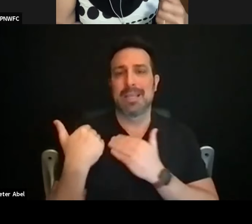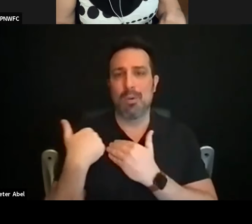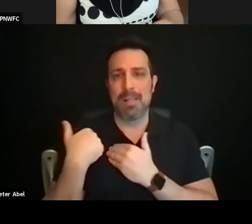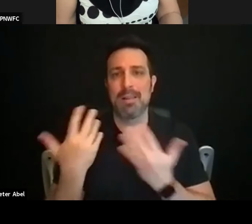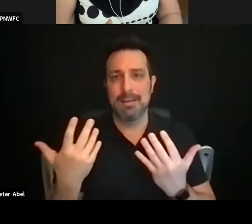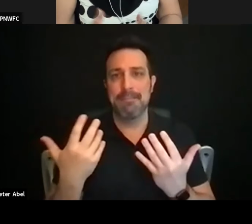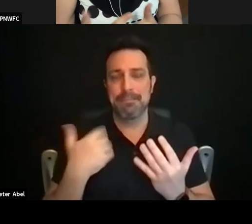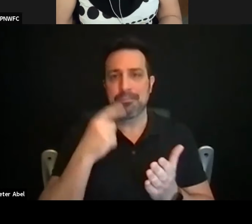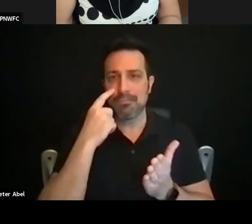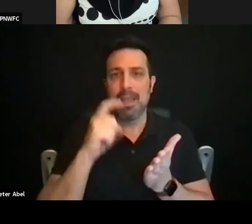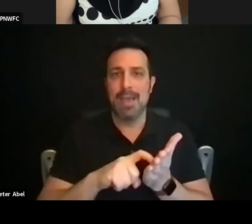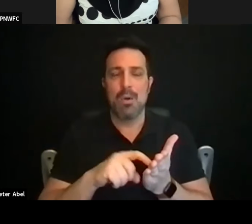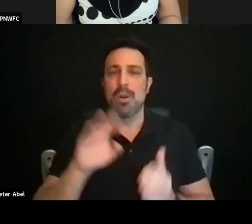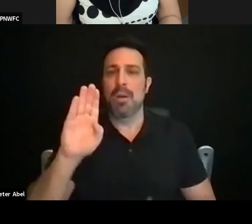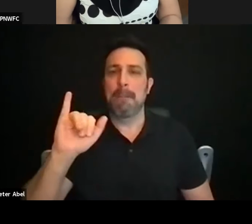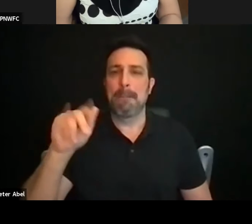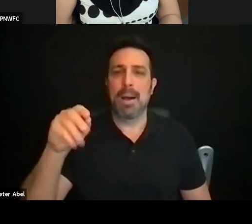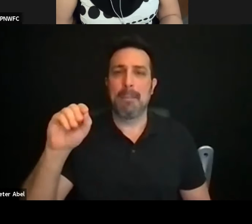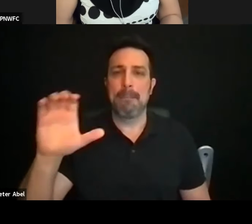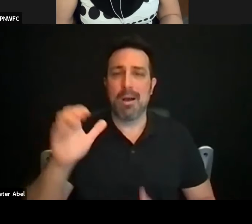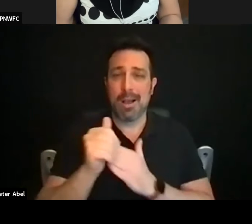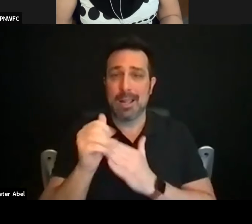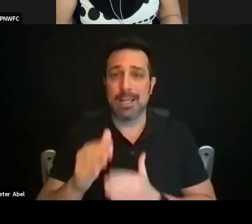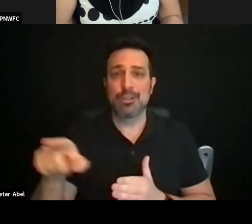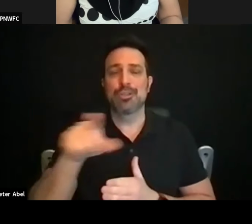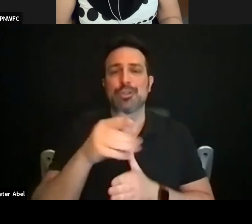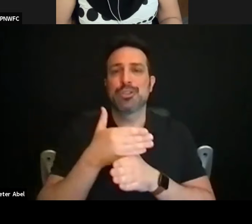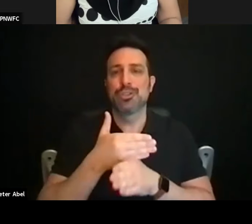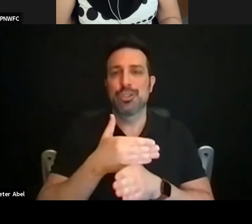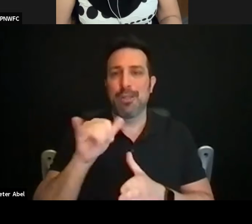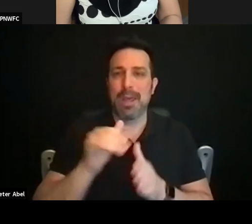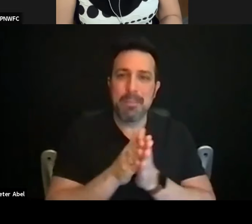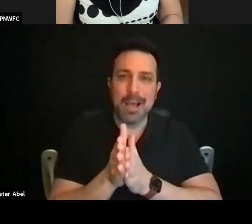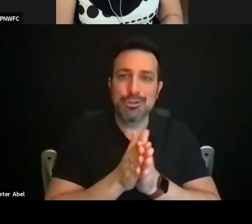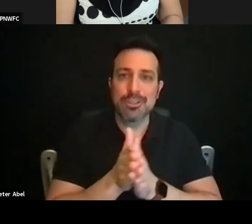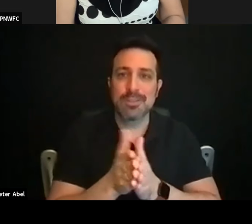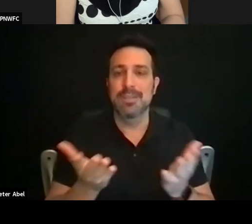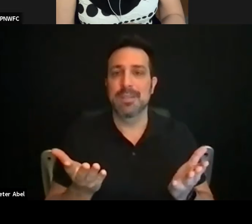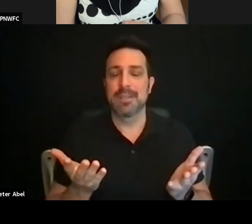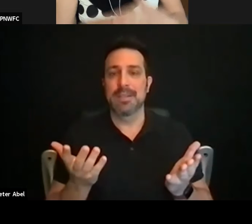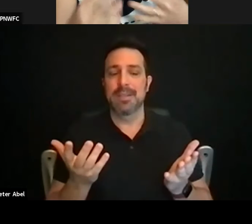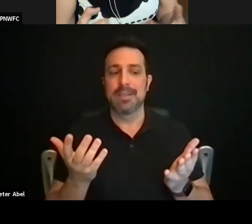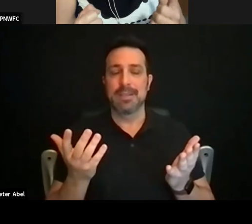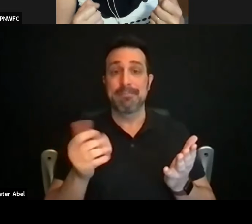things that you feel really passionate about, like I realized my passion was around police accountability.